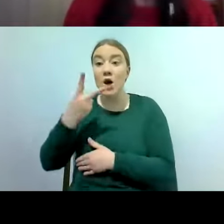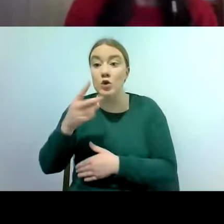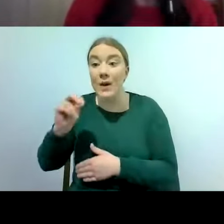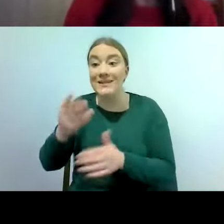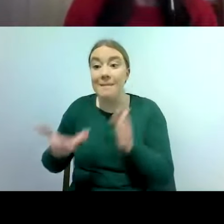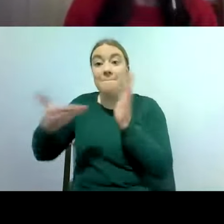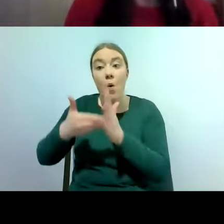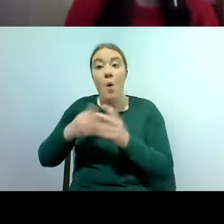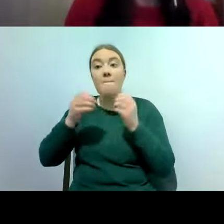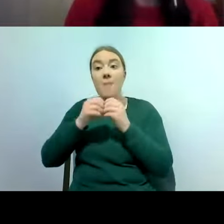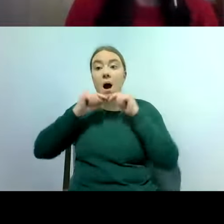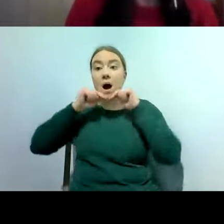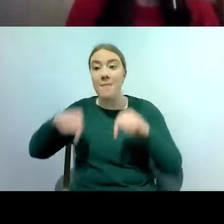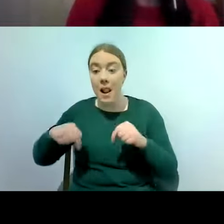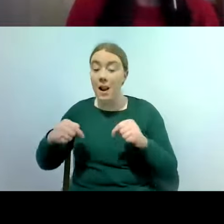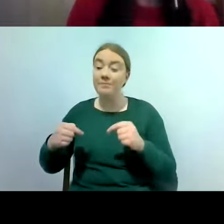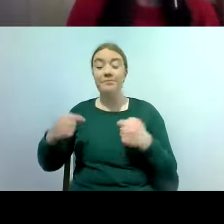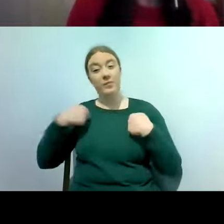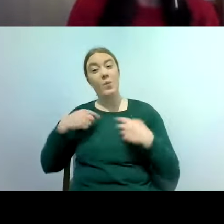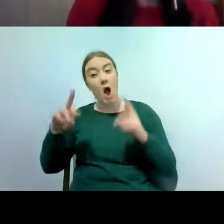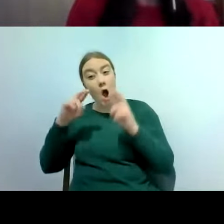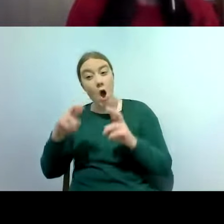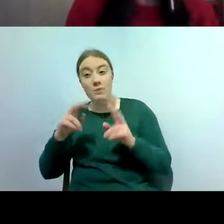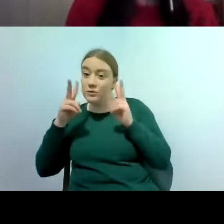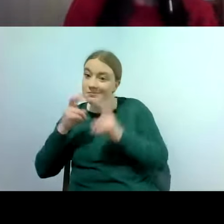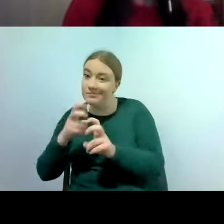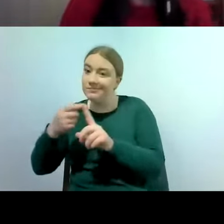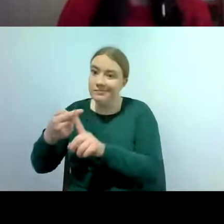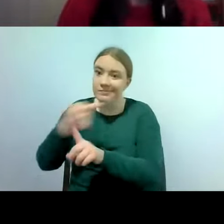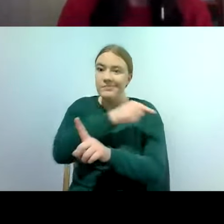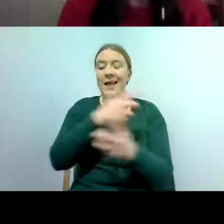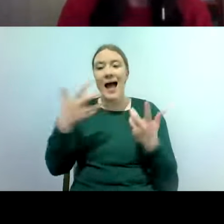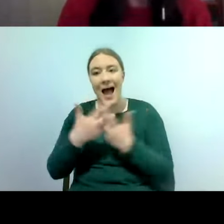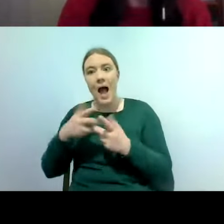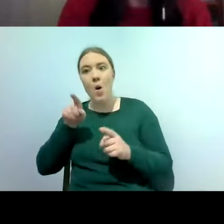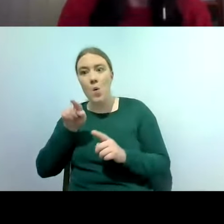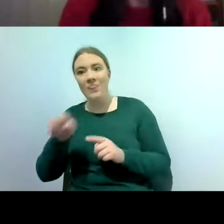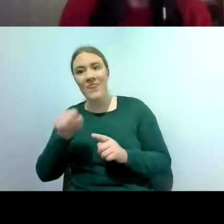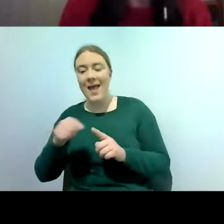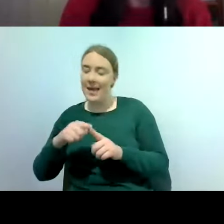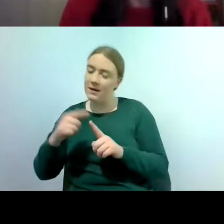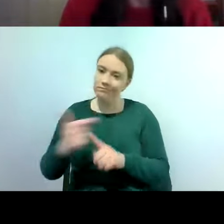if um migration across the weir might change following the partial weir removal